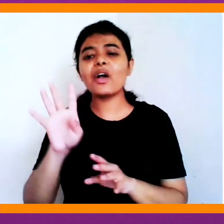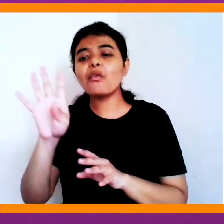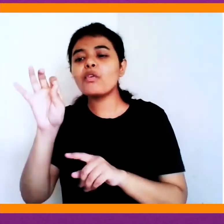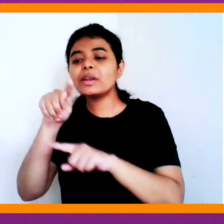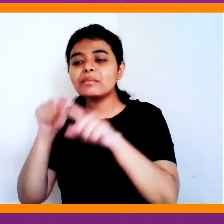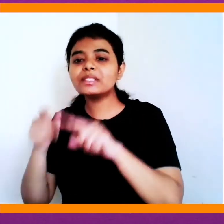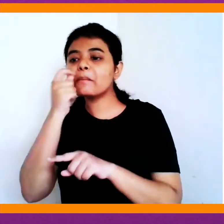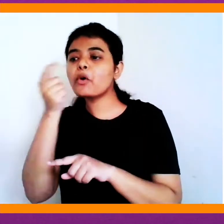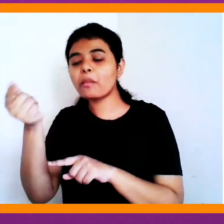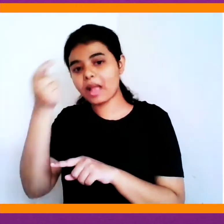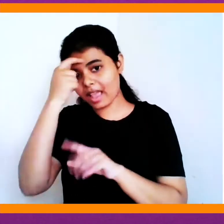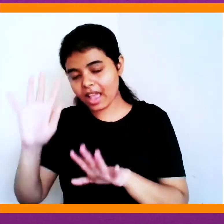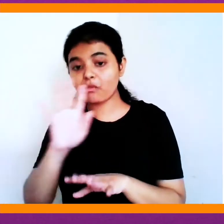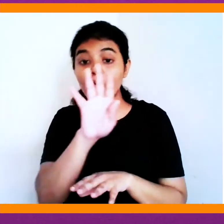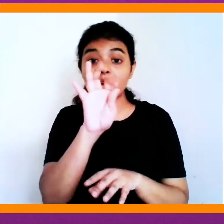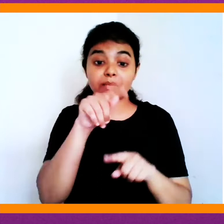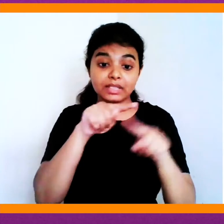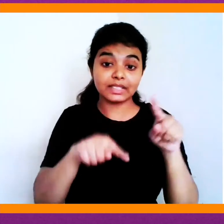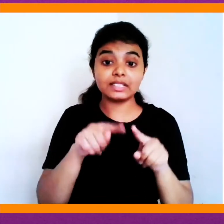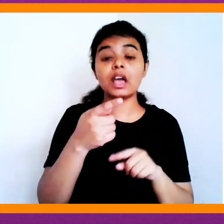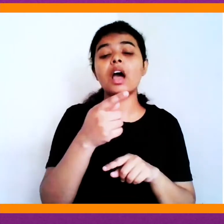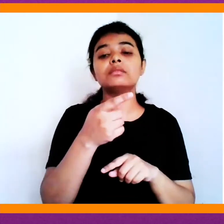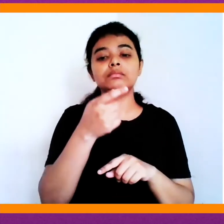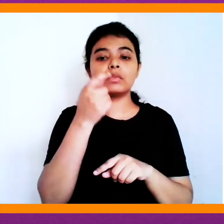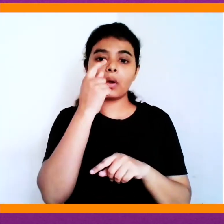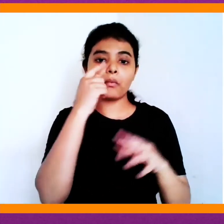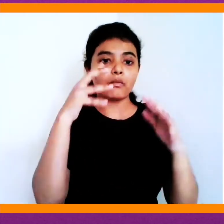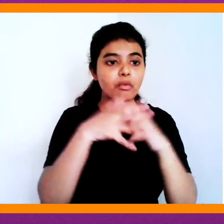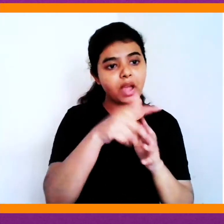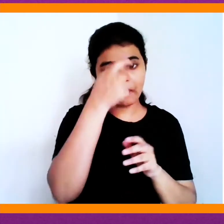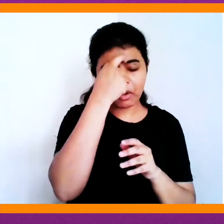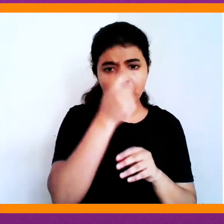is a problem with the man 40 percent of the prop times there's a problem in the woman